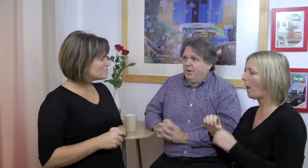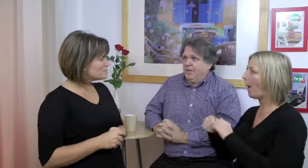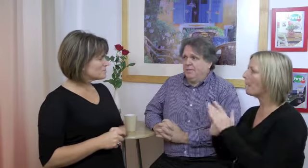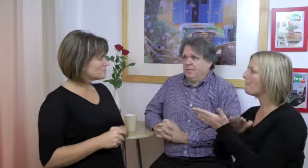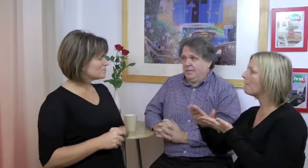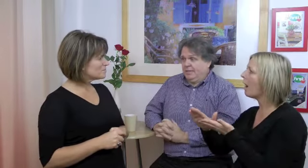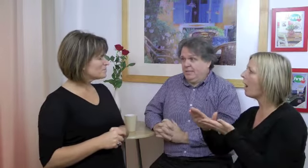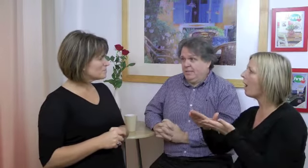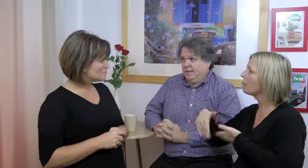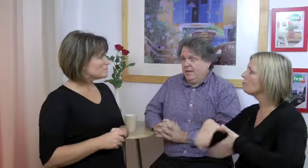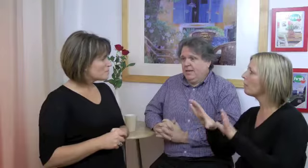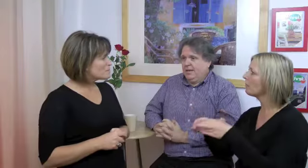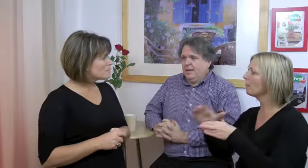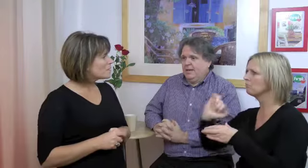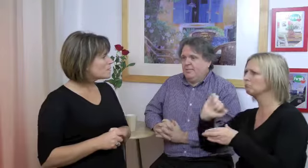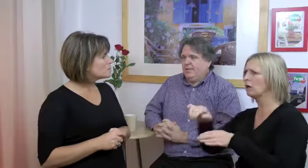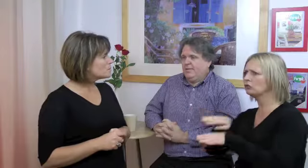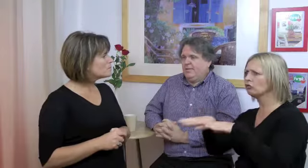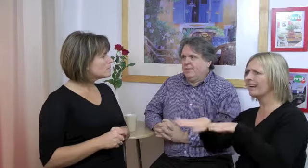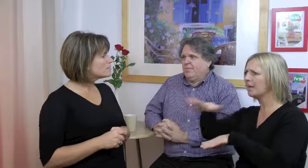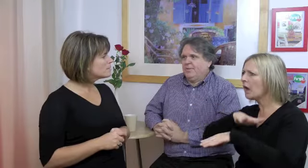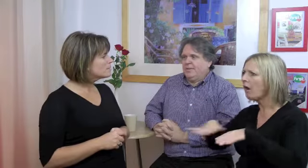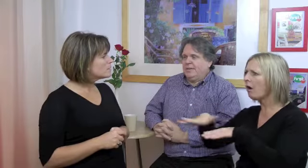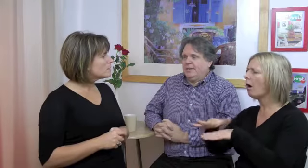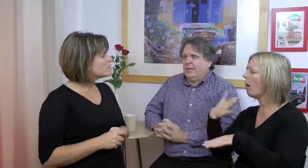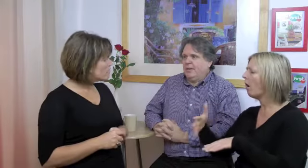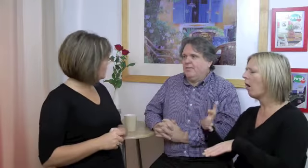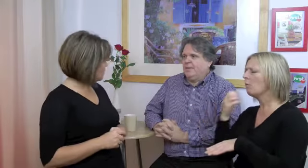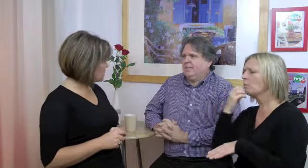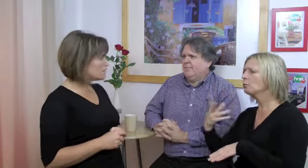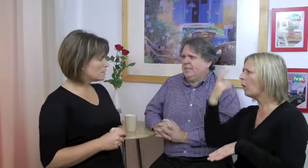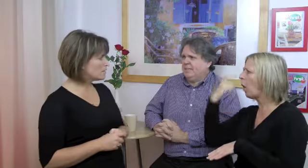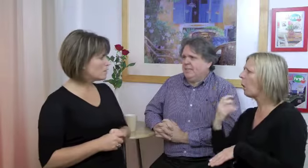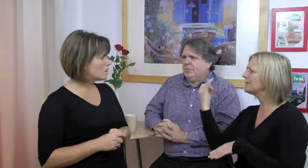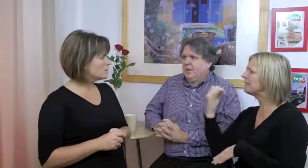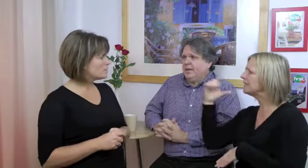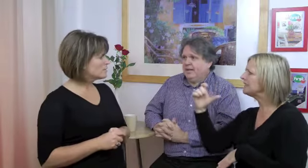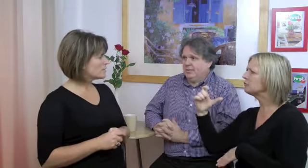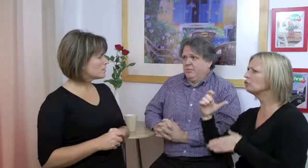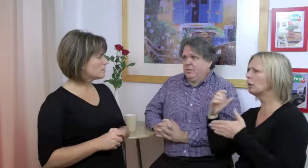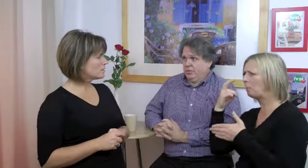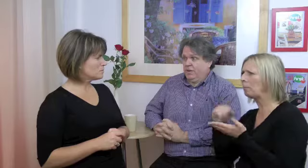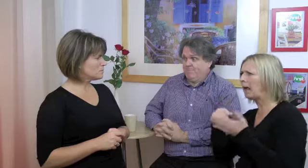training facilities. They've converted a lovely 17th Century Manor House in Wiltshire. It's